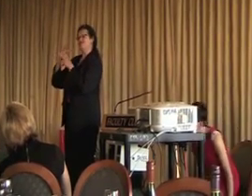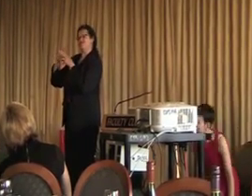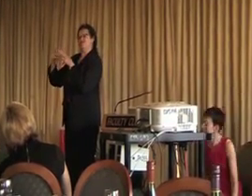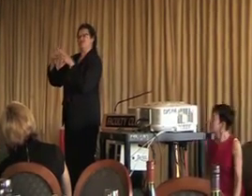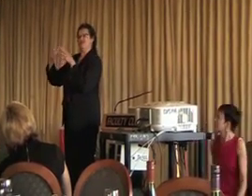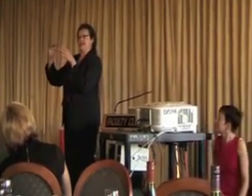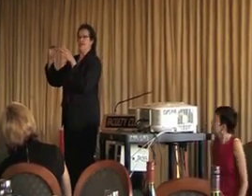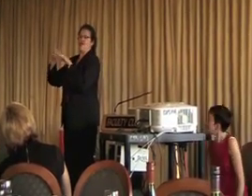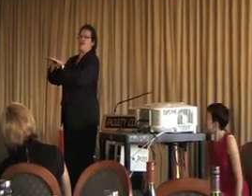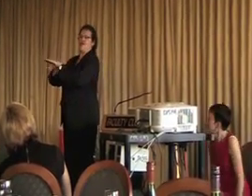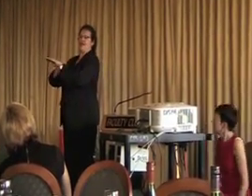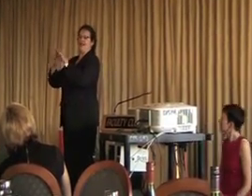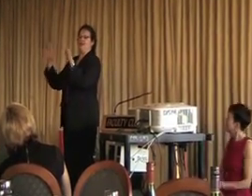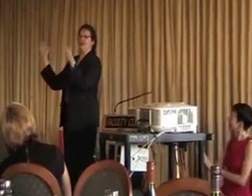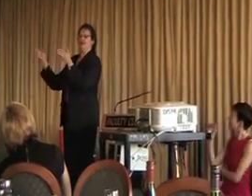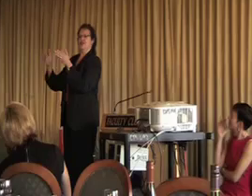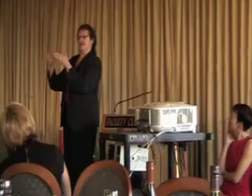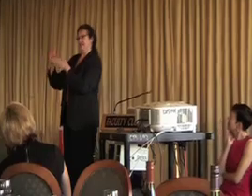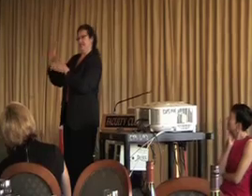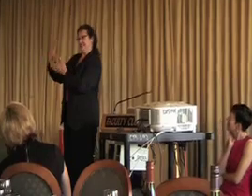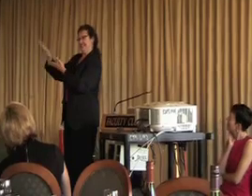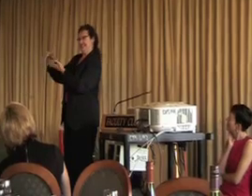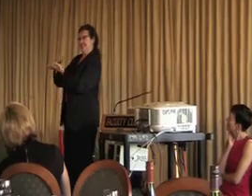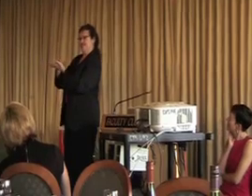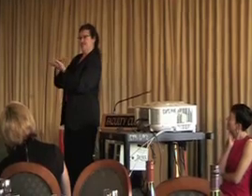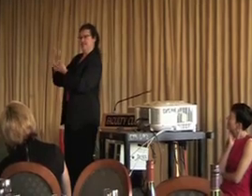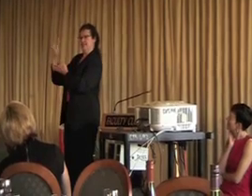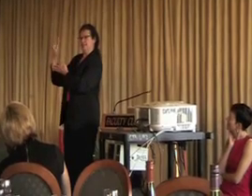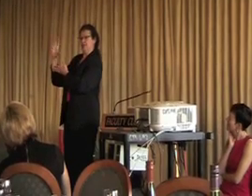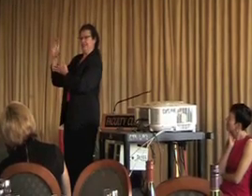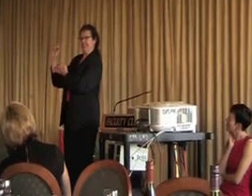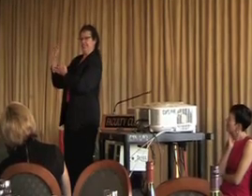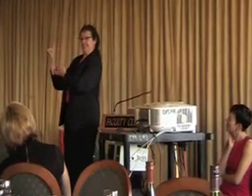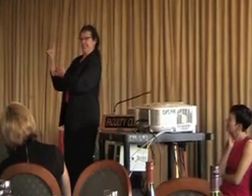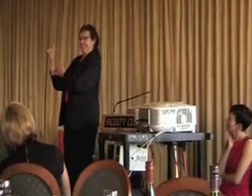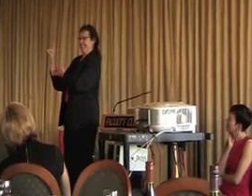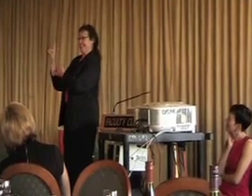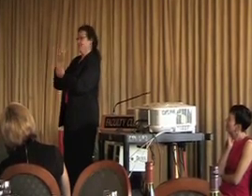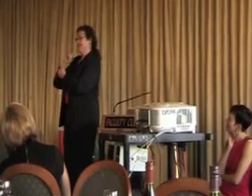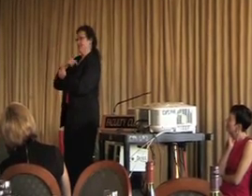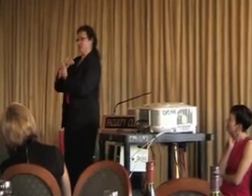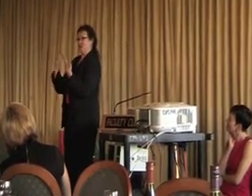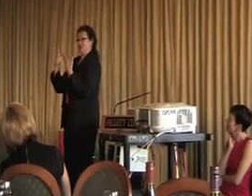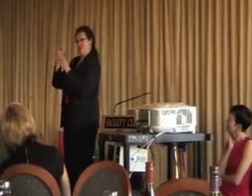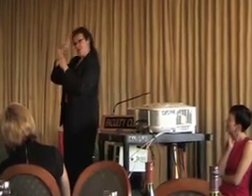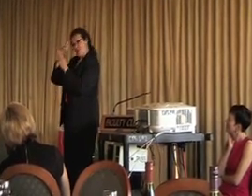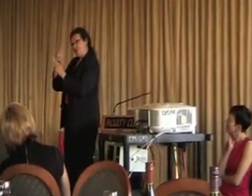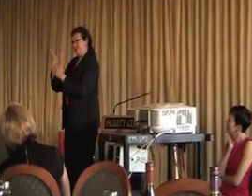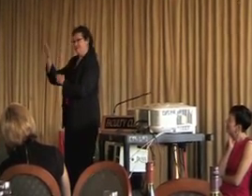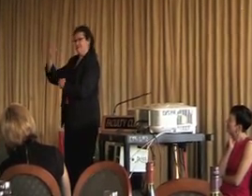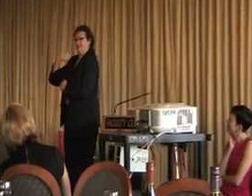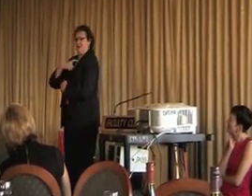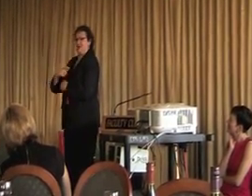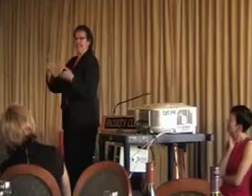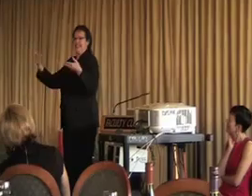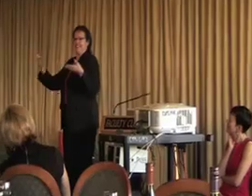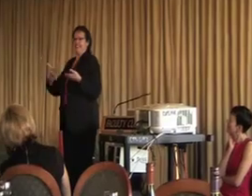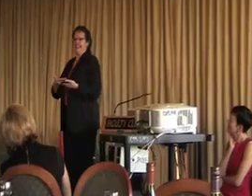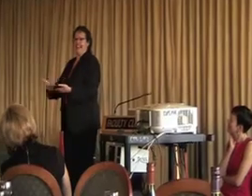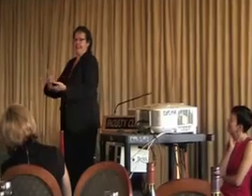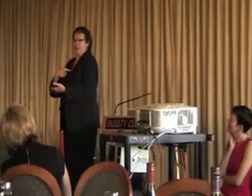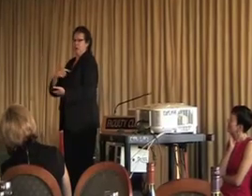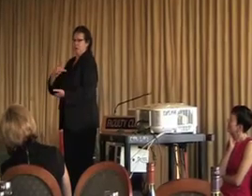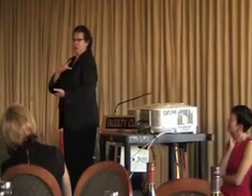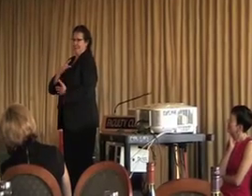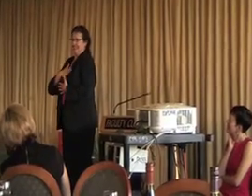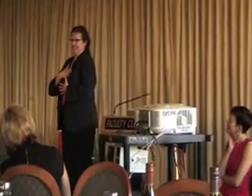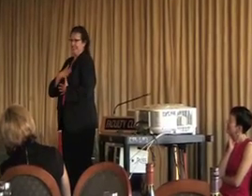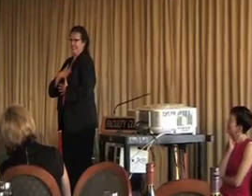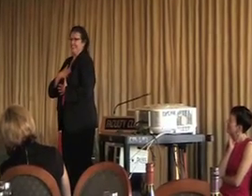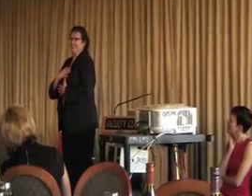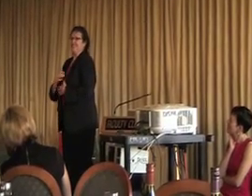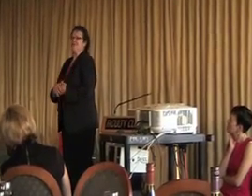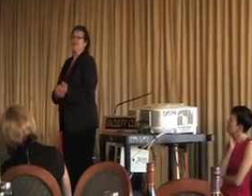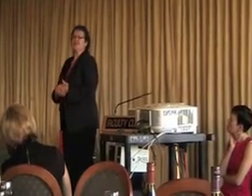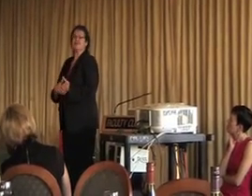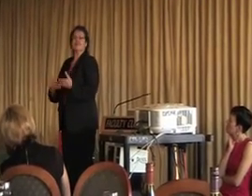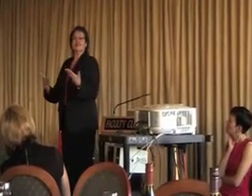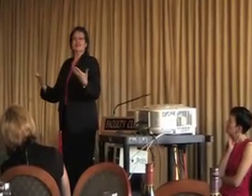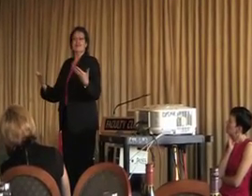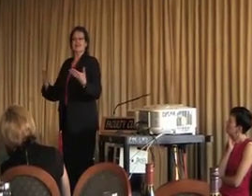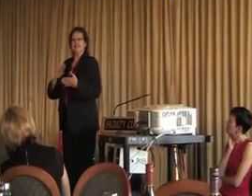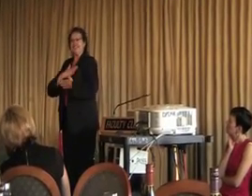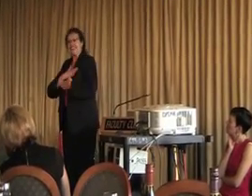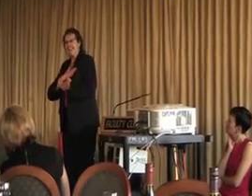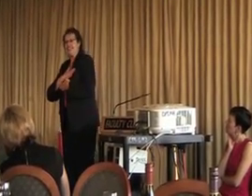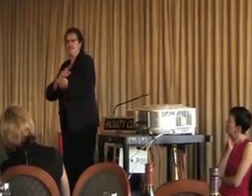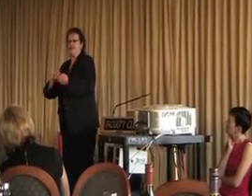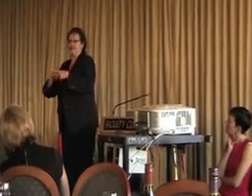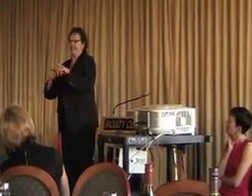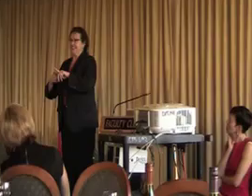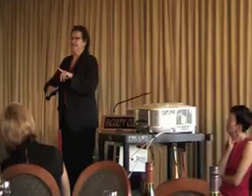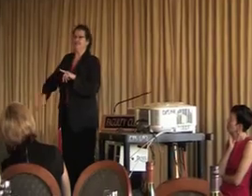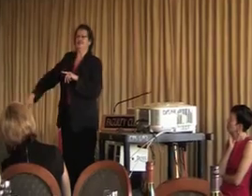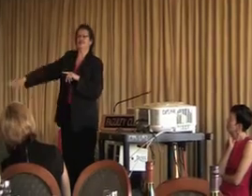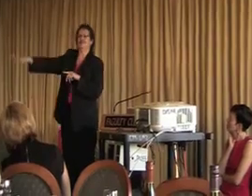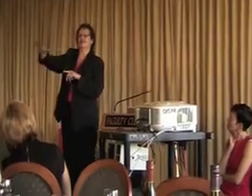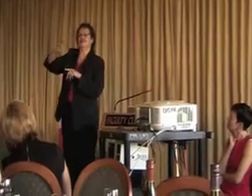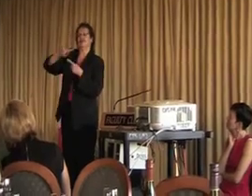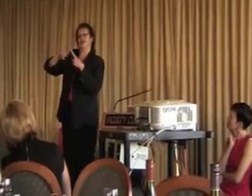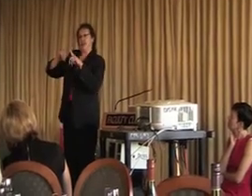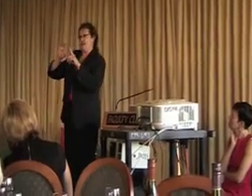bjbj- Thank you, Dr. Mike Rodda. You have a long history with WCCSD, and I am honoured